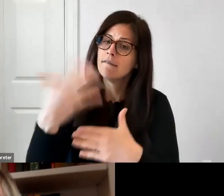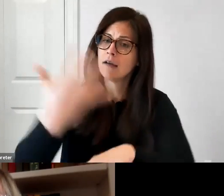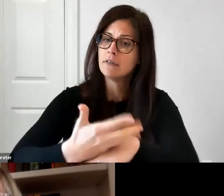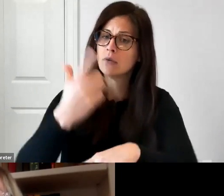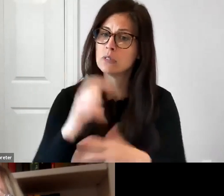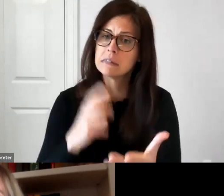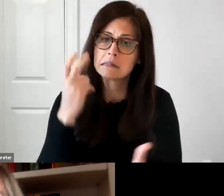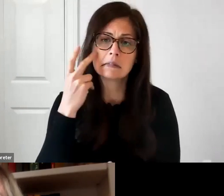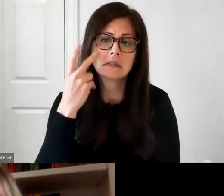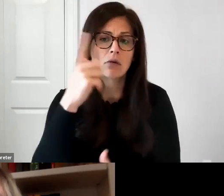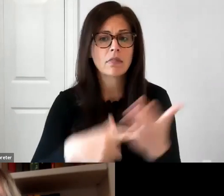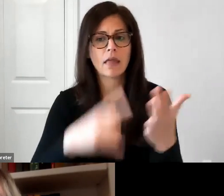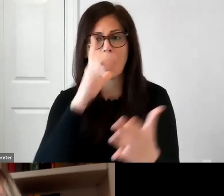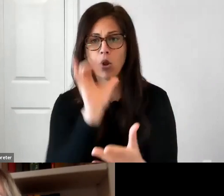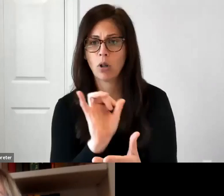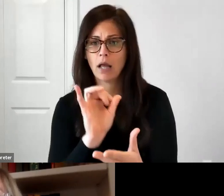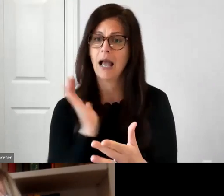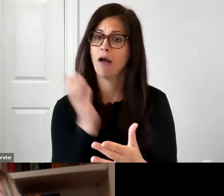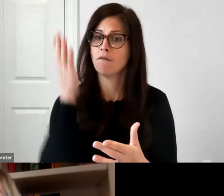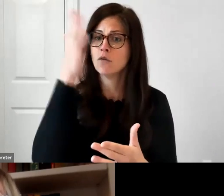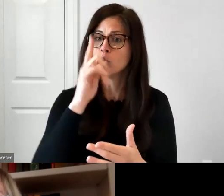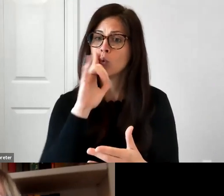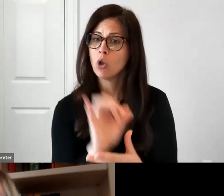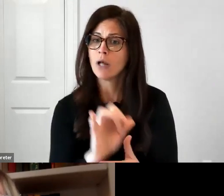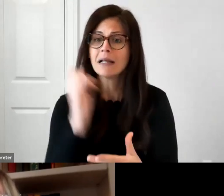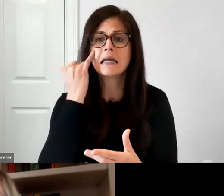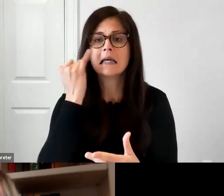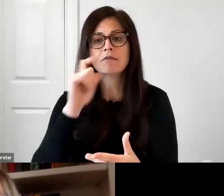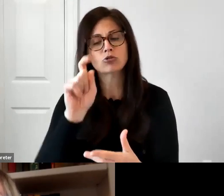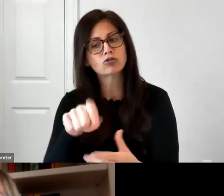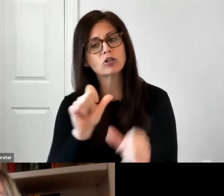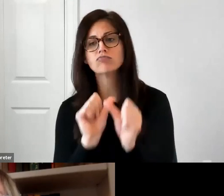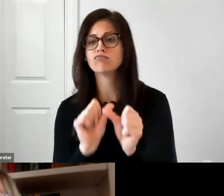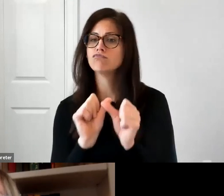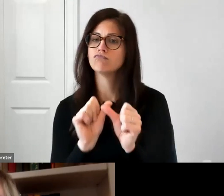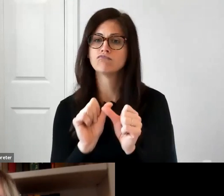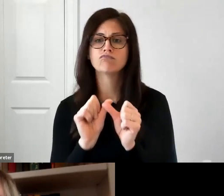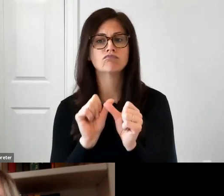What our future can look like if we just keep moving UP.